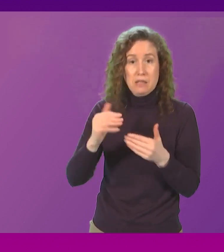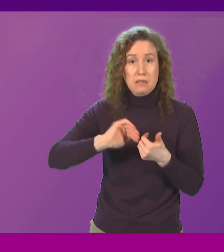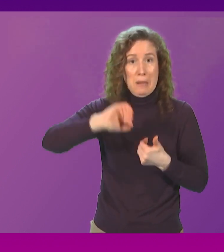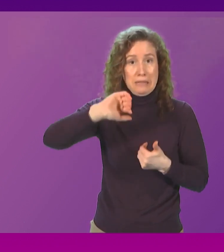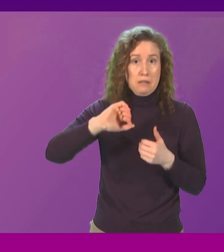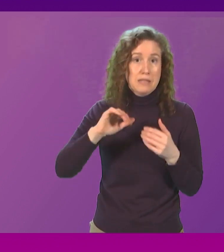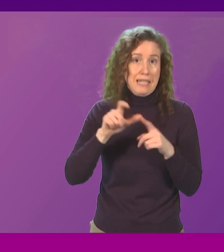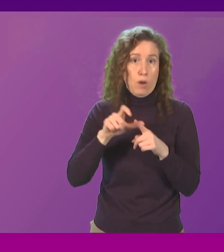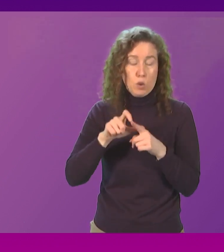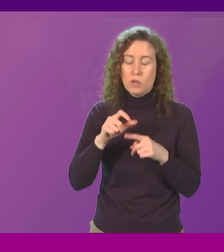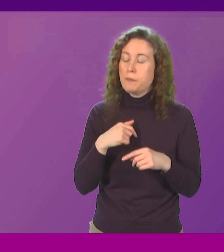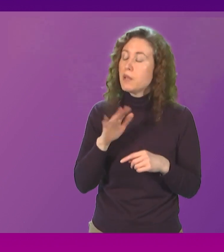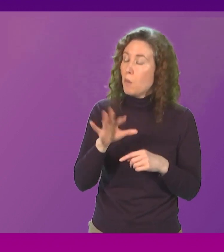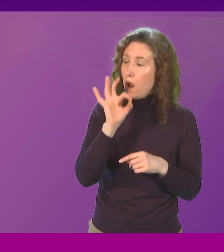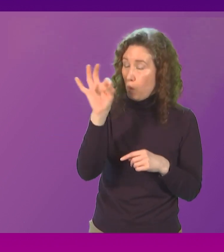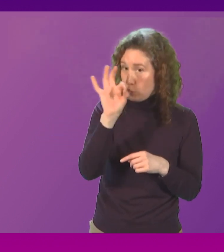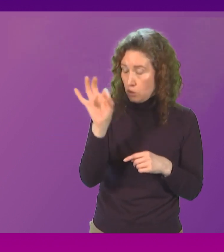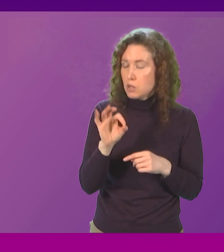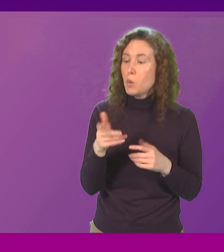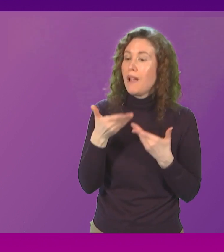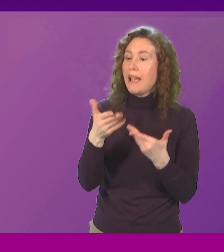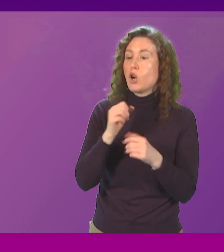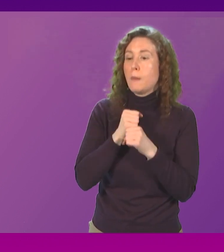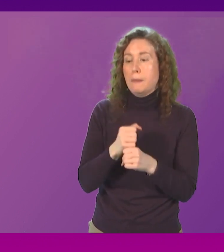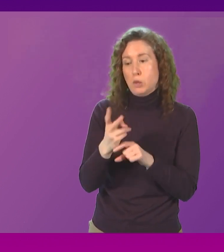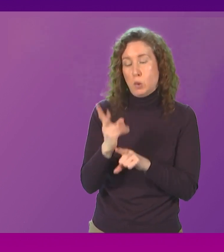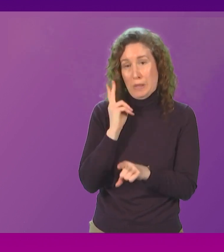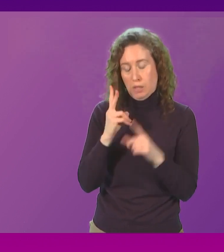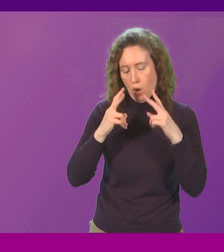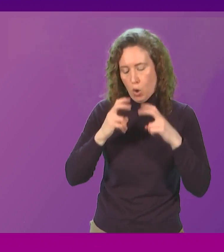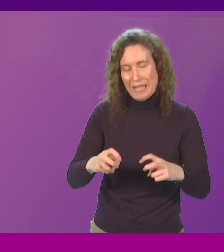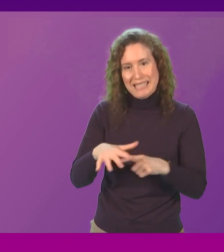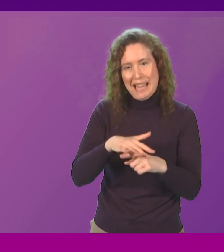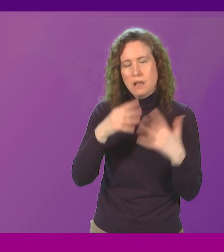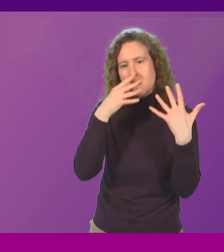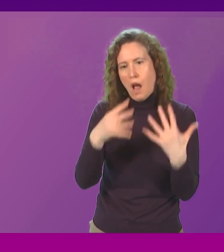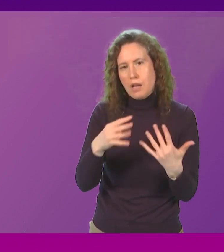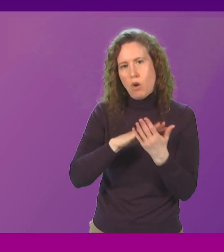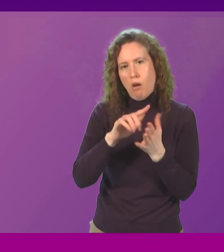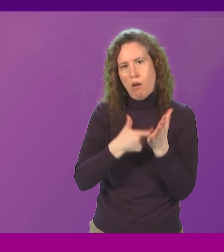Two weeks ago, she gave a commitment to look into the case of nine-year-old Harvey Martin,